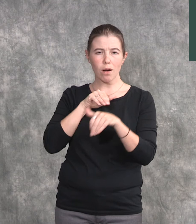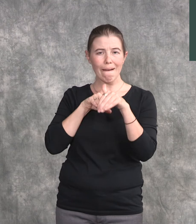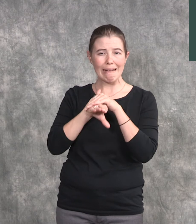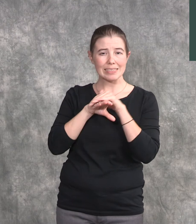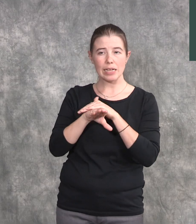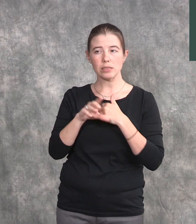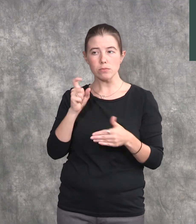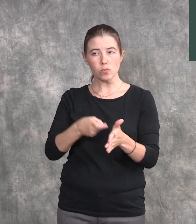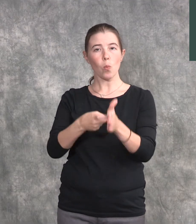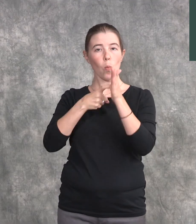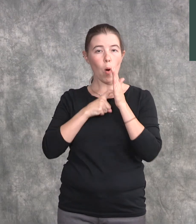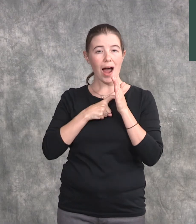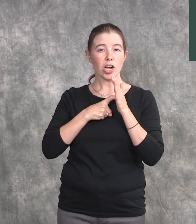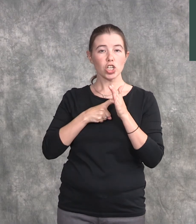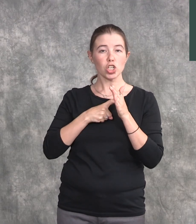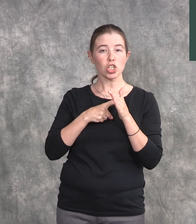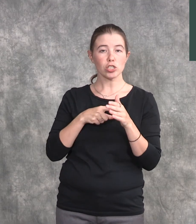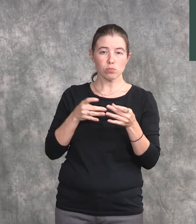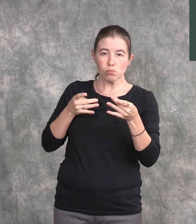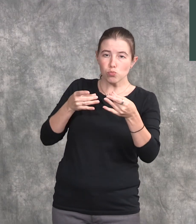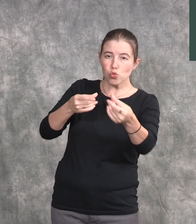Explain that for you to have full access,